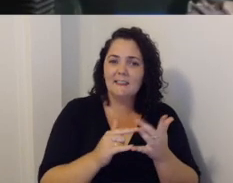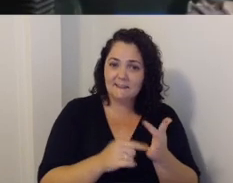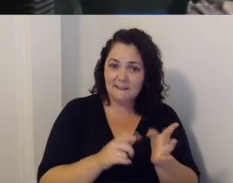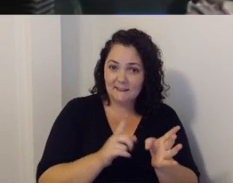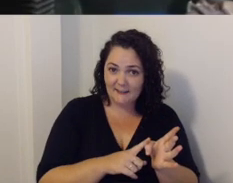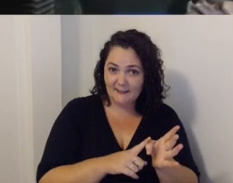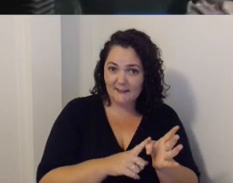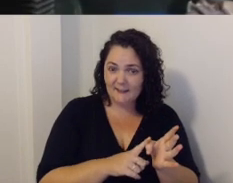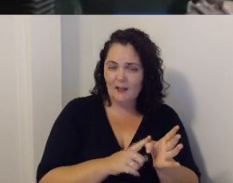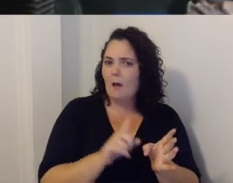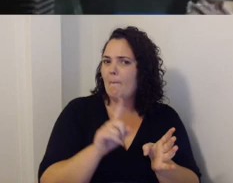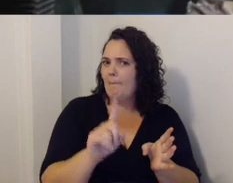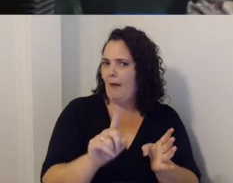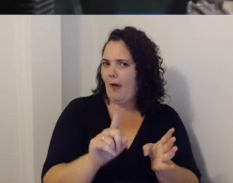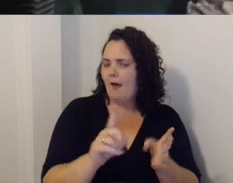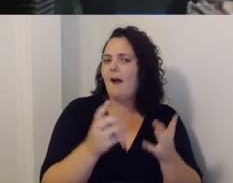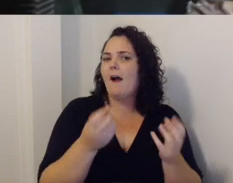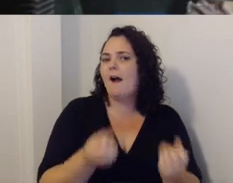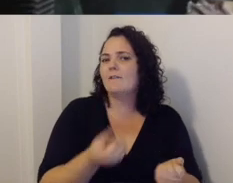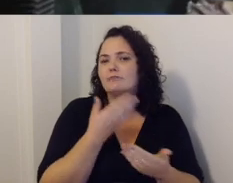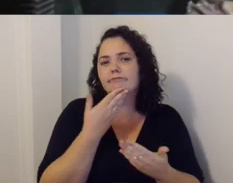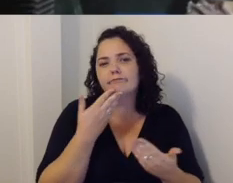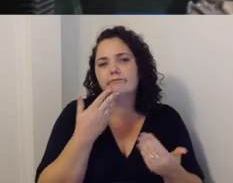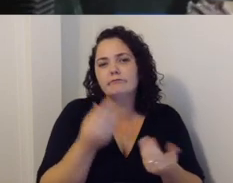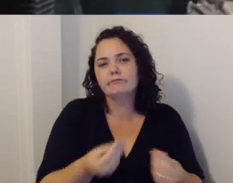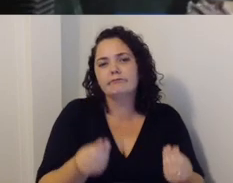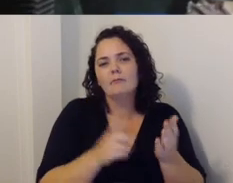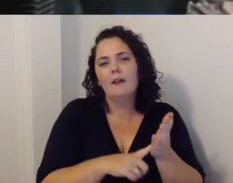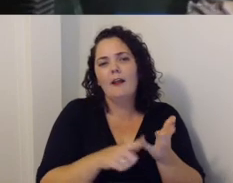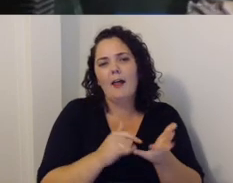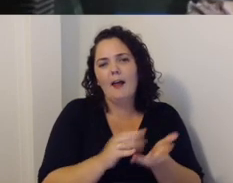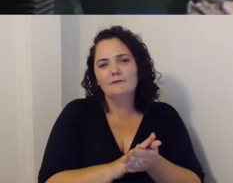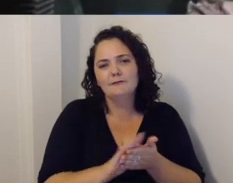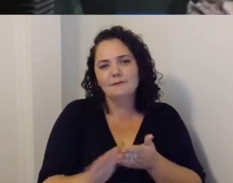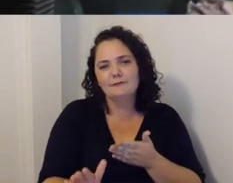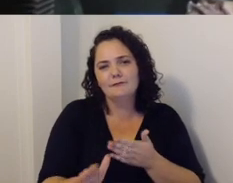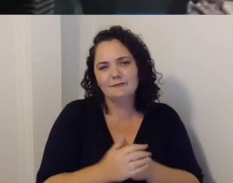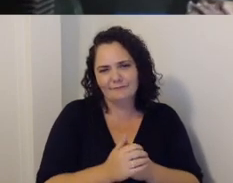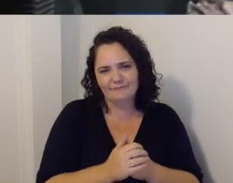really beautiful, velvety soft, lush quality that we're after here for our drawing and dry ground